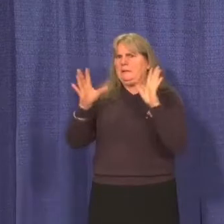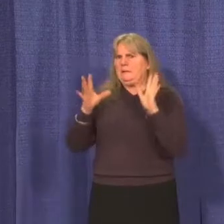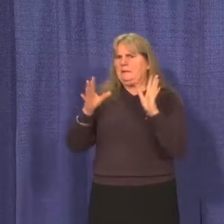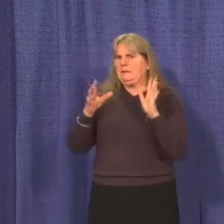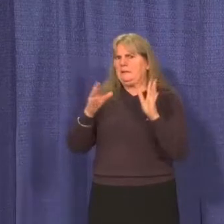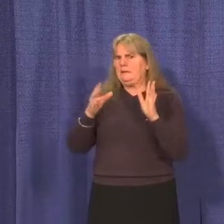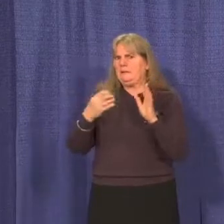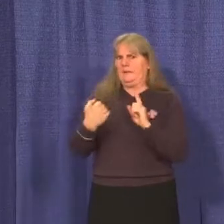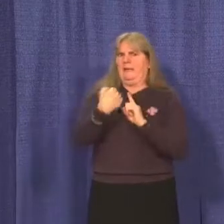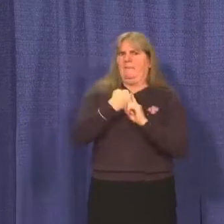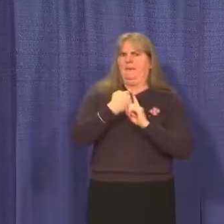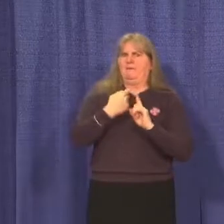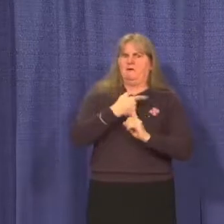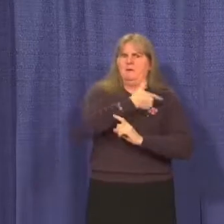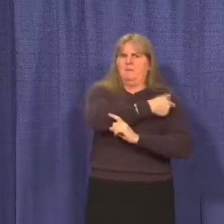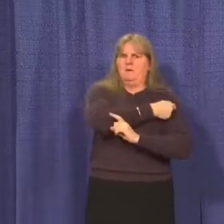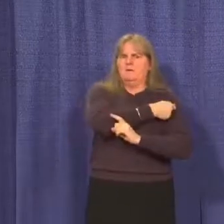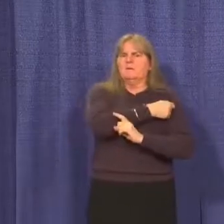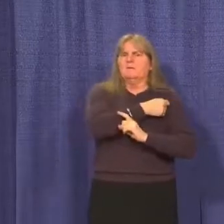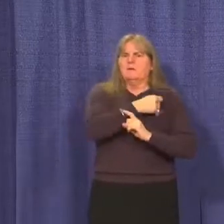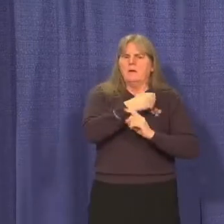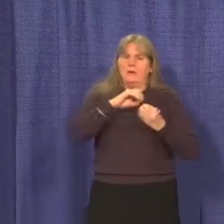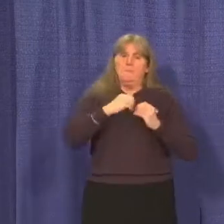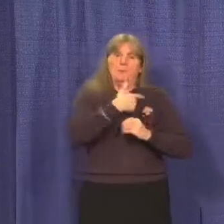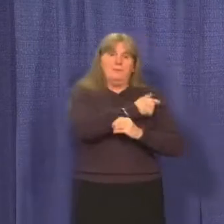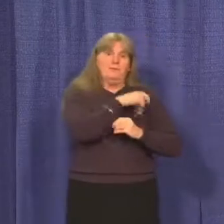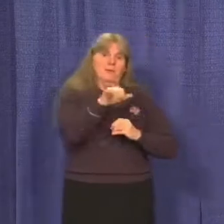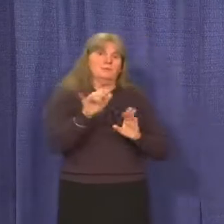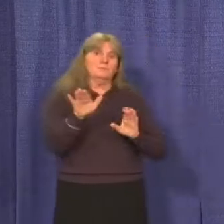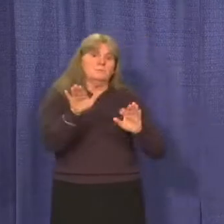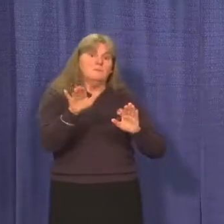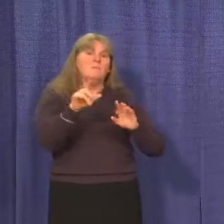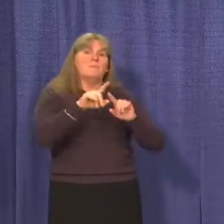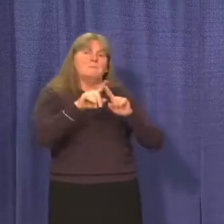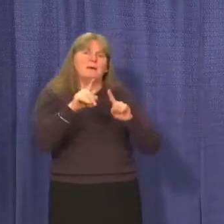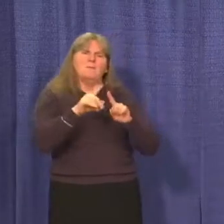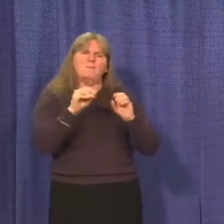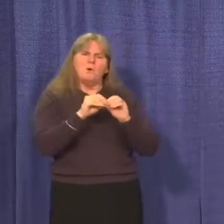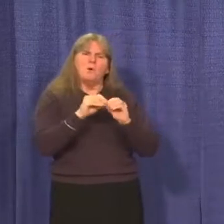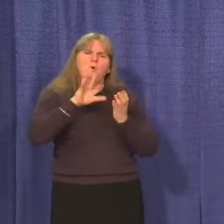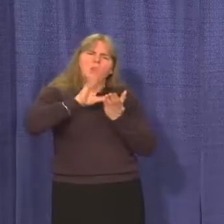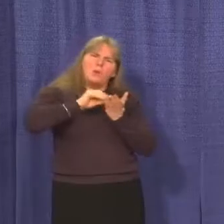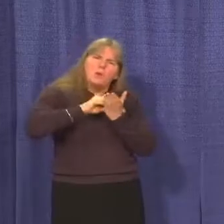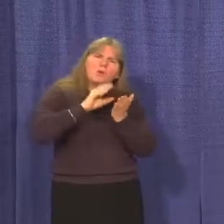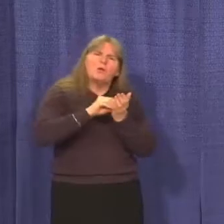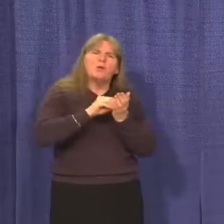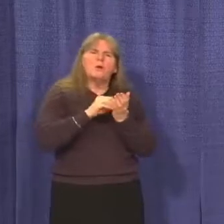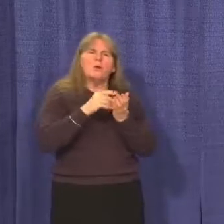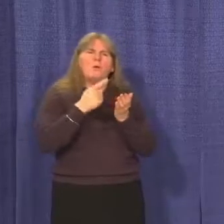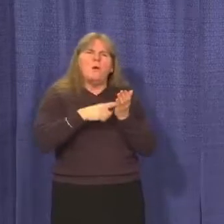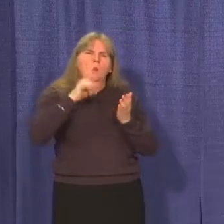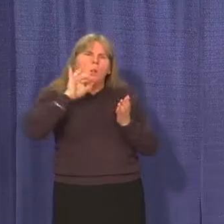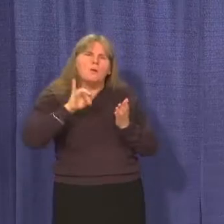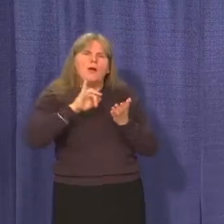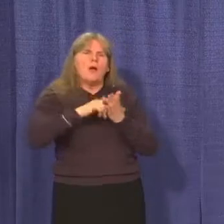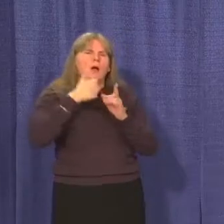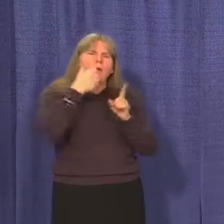which should stop us from getting vaccine in arms but these are things I think will become more clear as we get more data and then do the appropriate